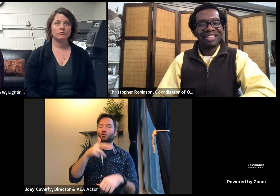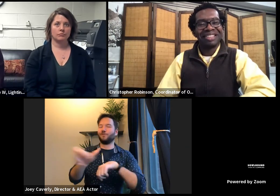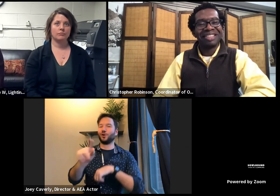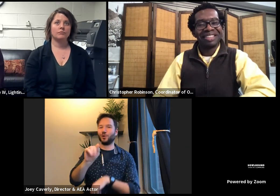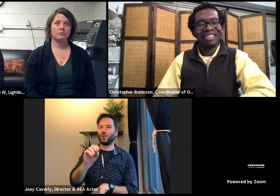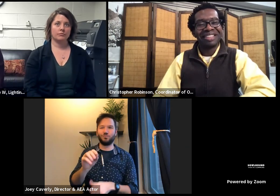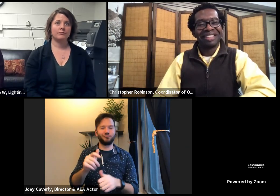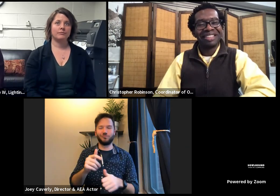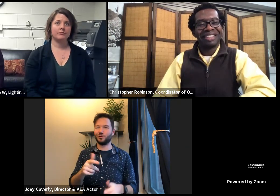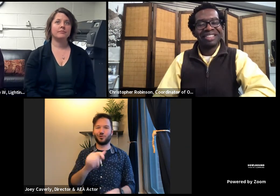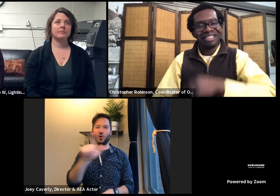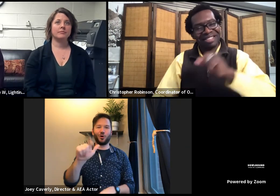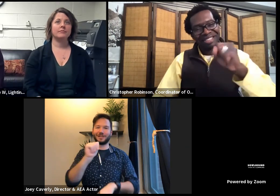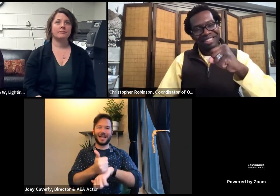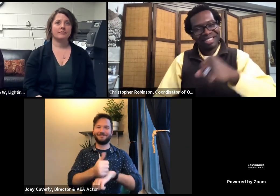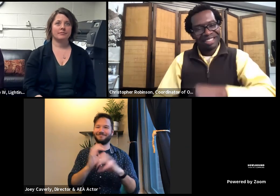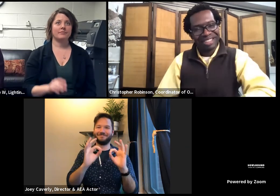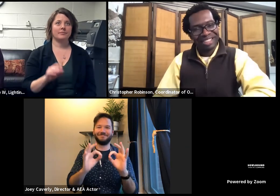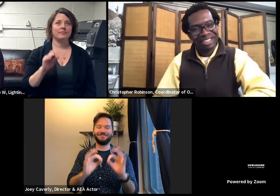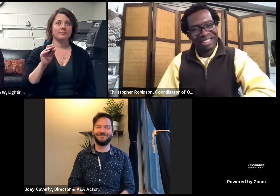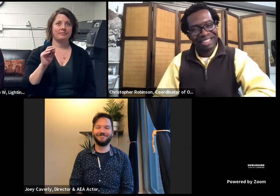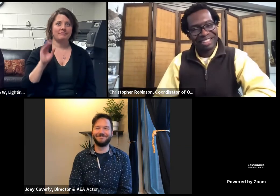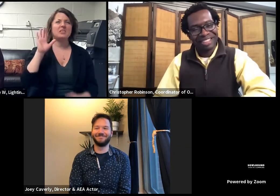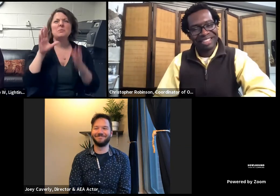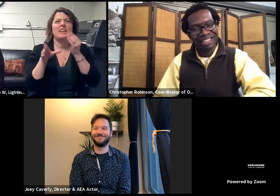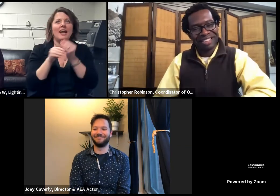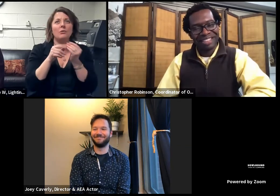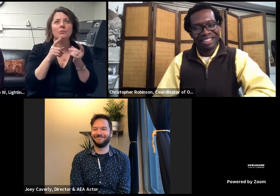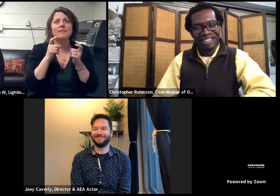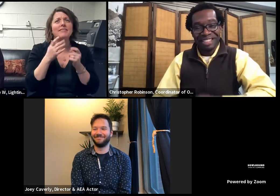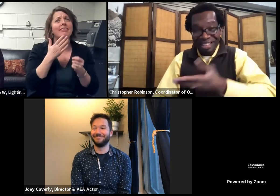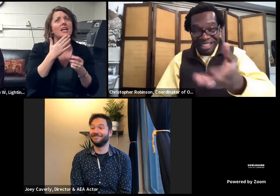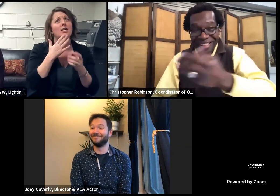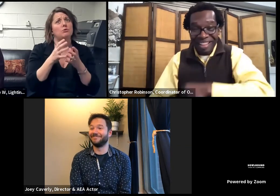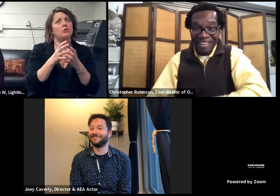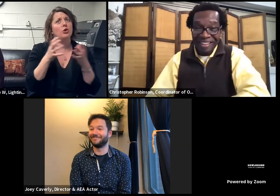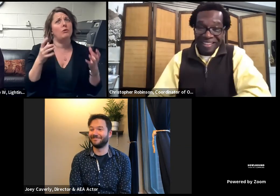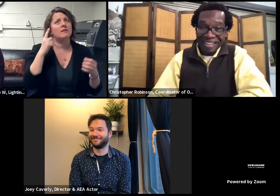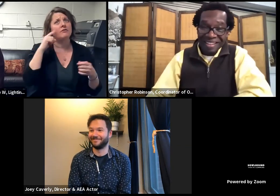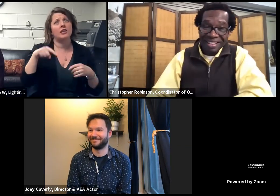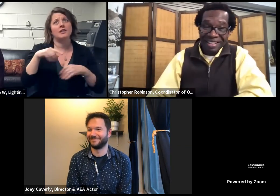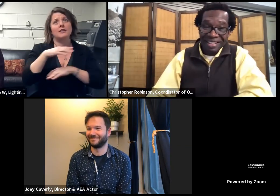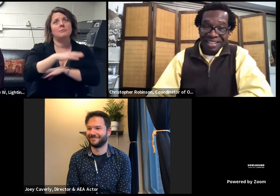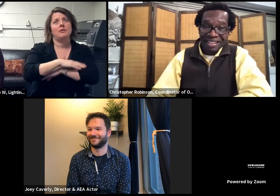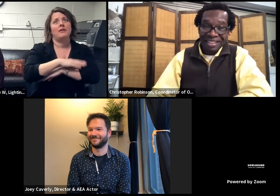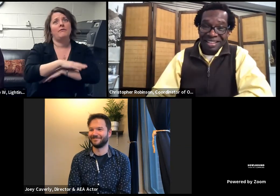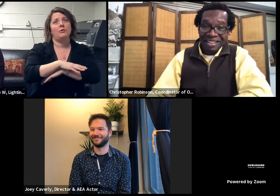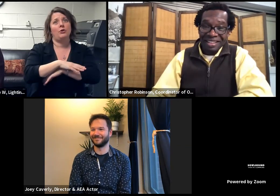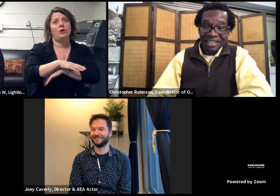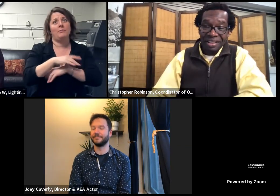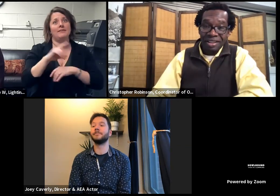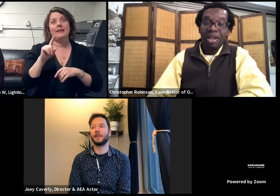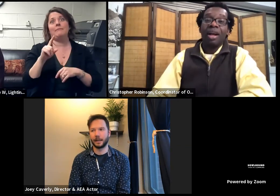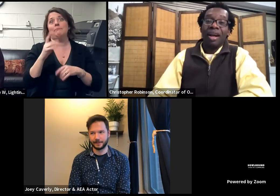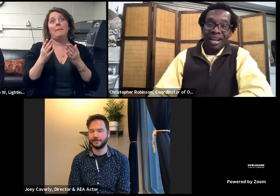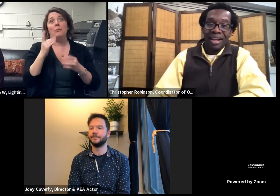for a deaf actor, designer, technician, we know who to refer you to. It's all set. And this is Annie. I just wanna say thank you so much